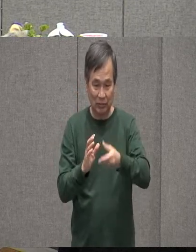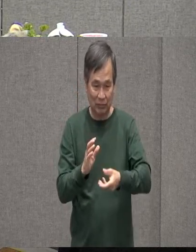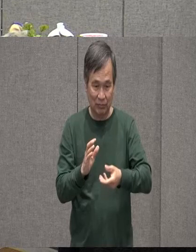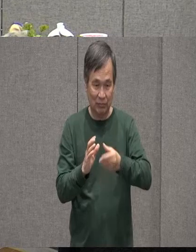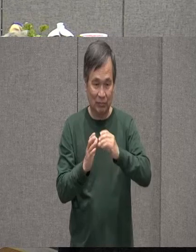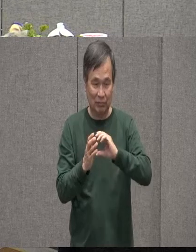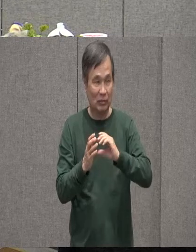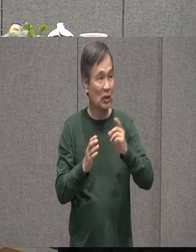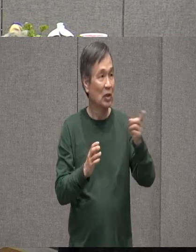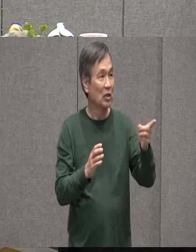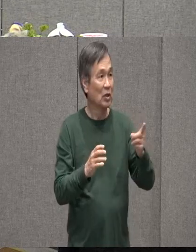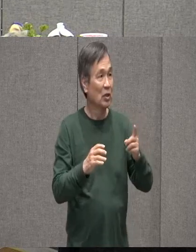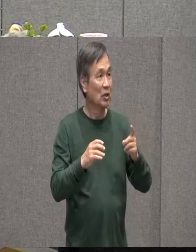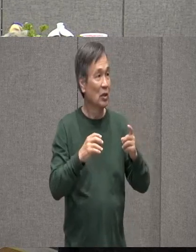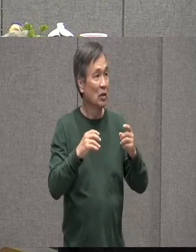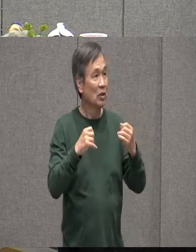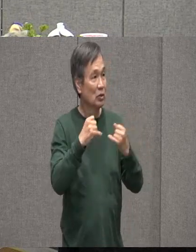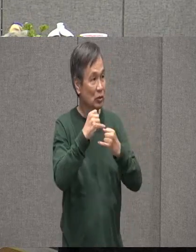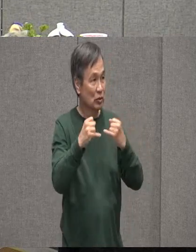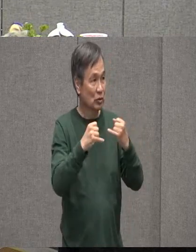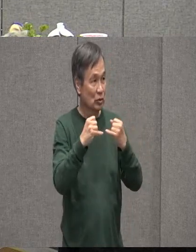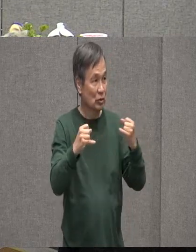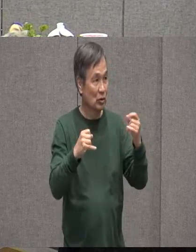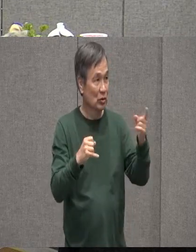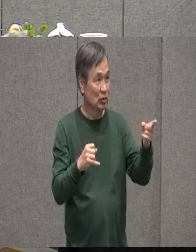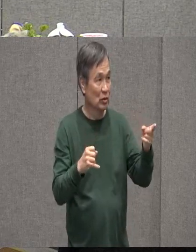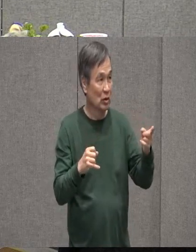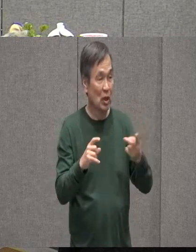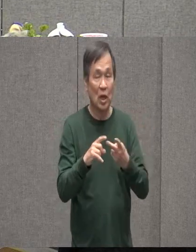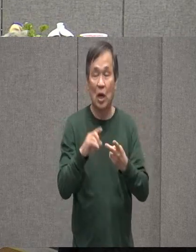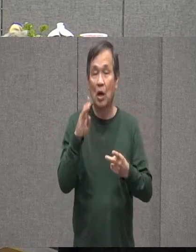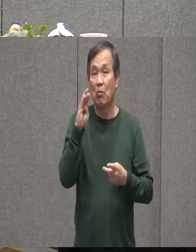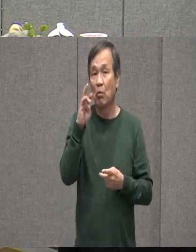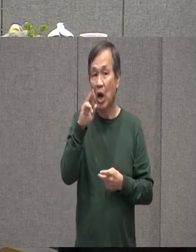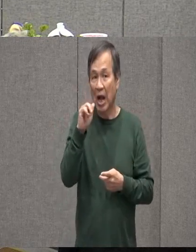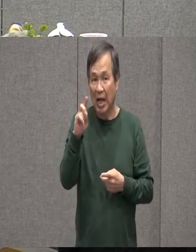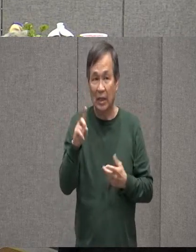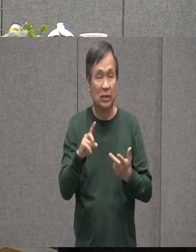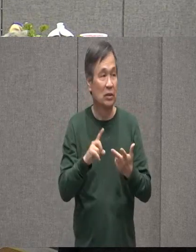String. A brad. A brad, what could I use